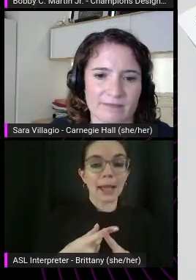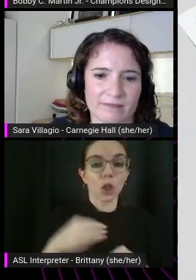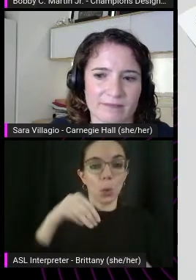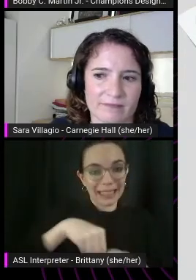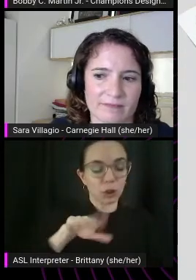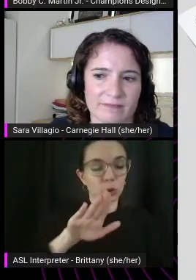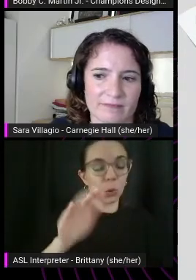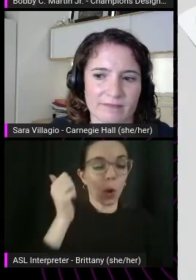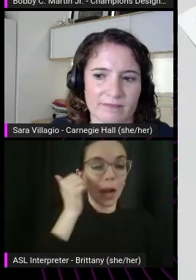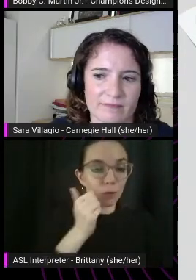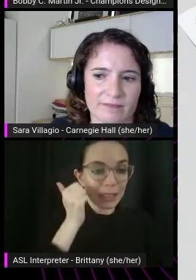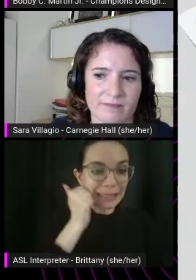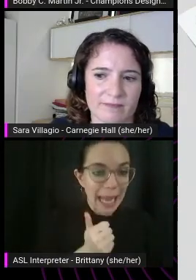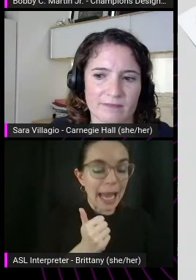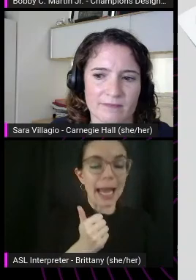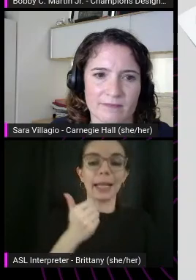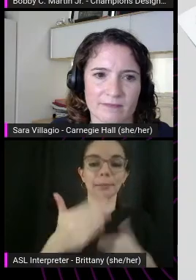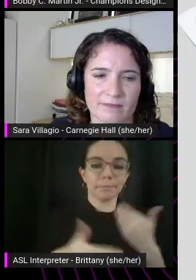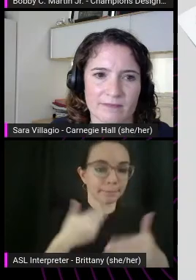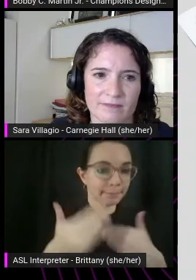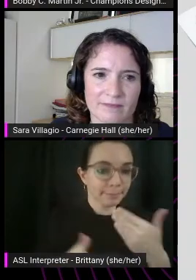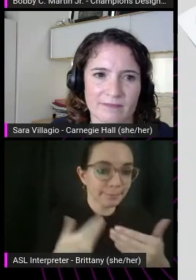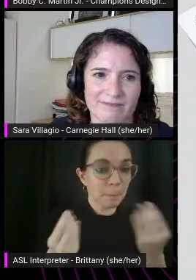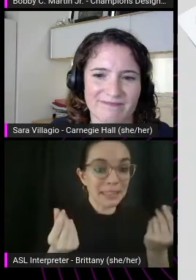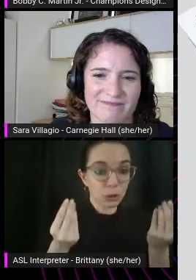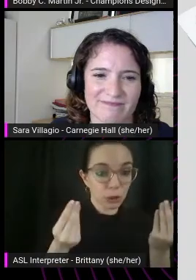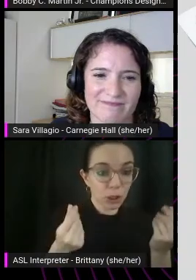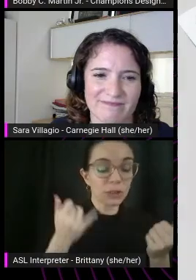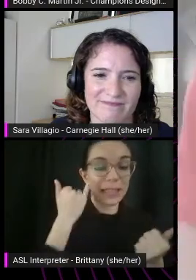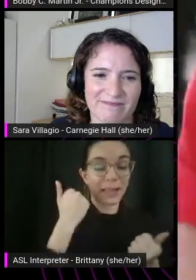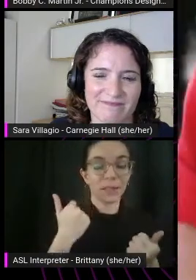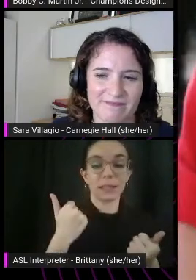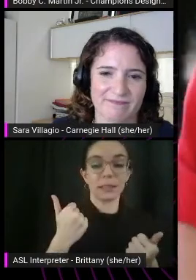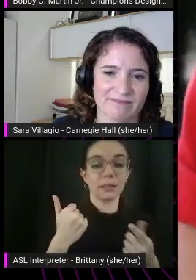Well, there's membership or even for the Weill Music Institute.